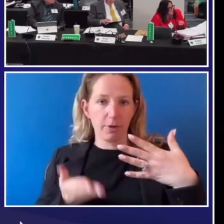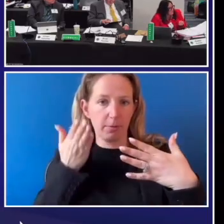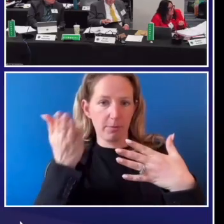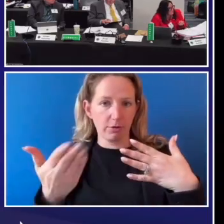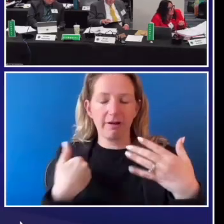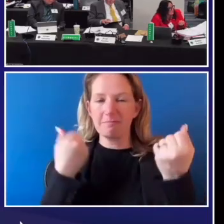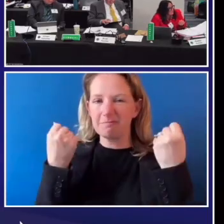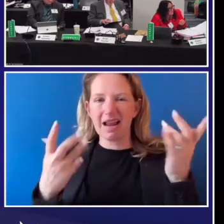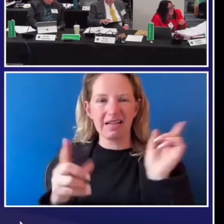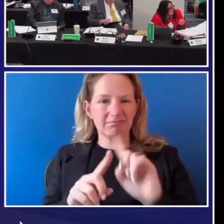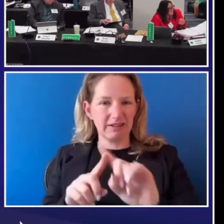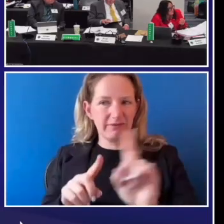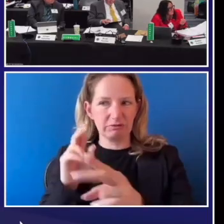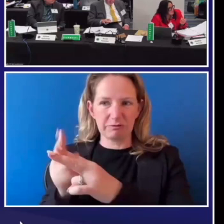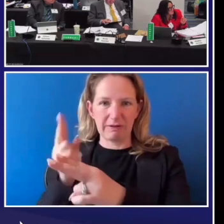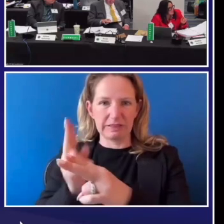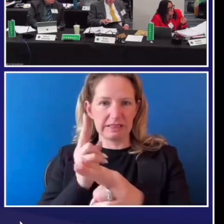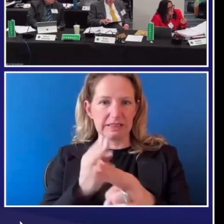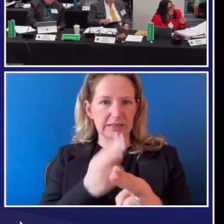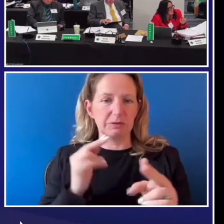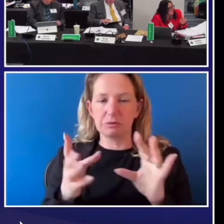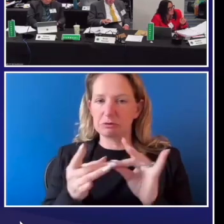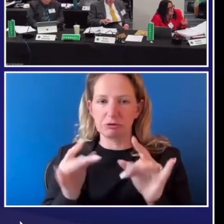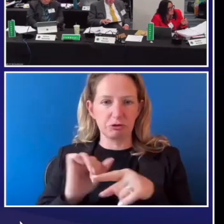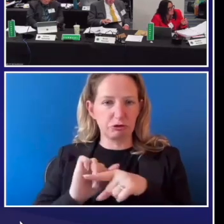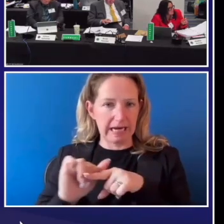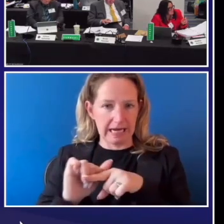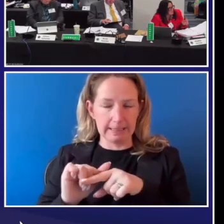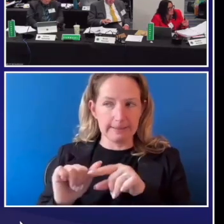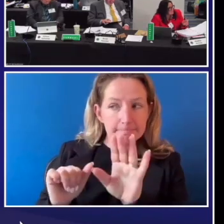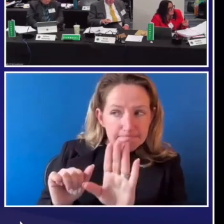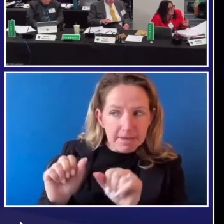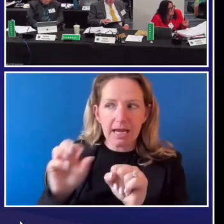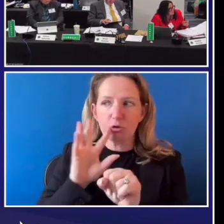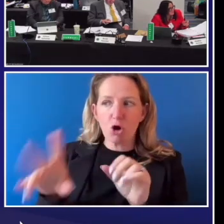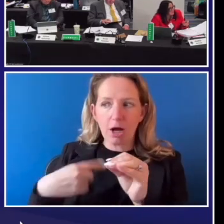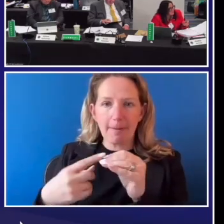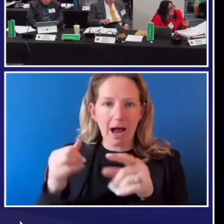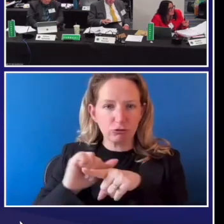Can you talk about what kind of training the department might be thinking about providing